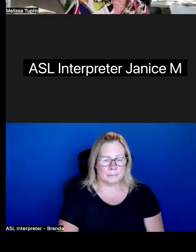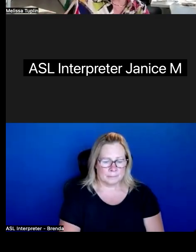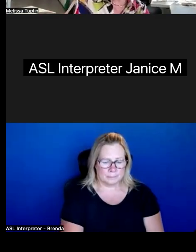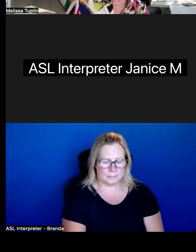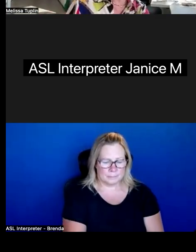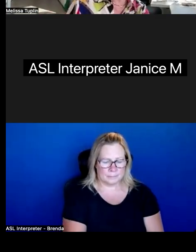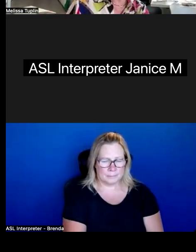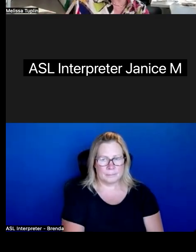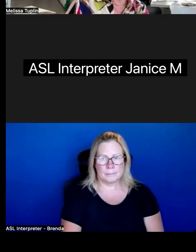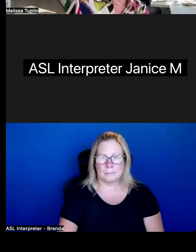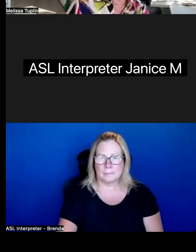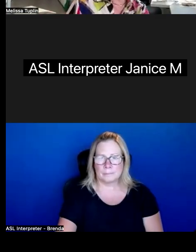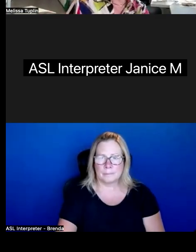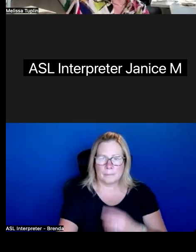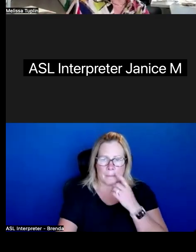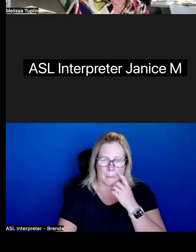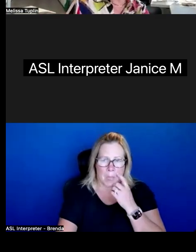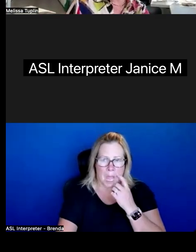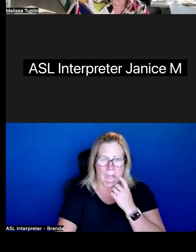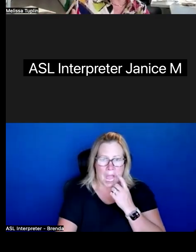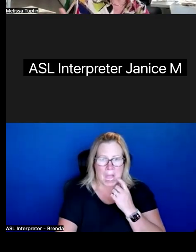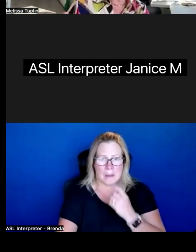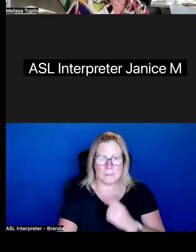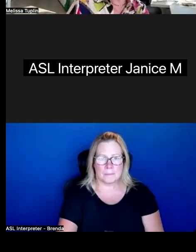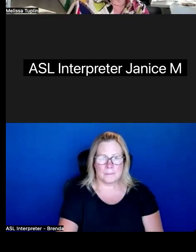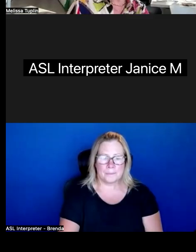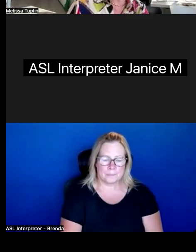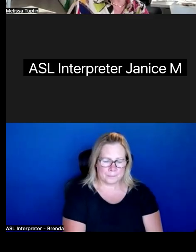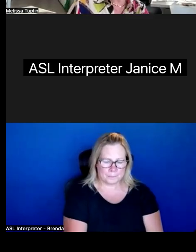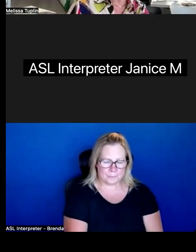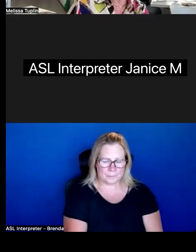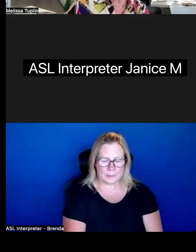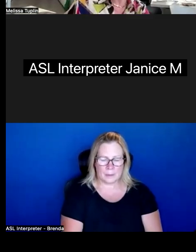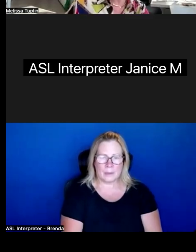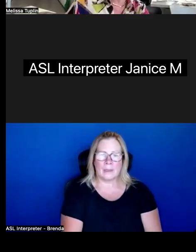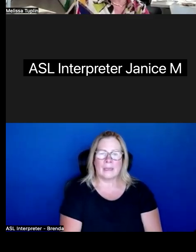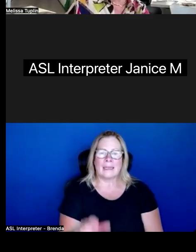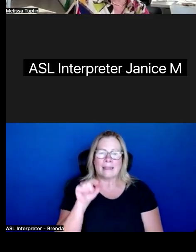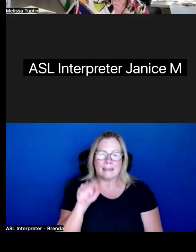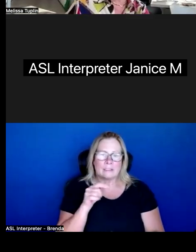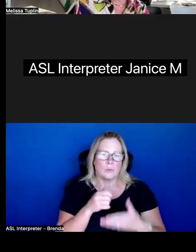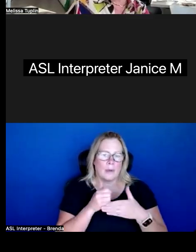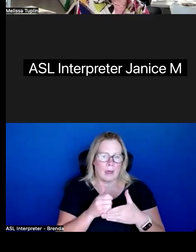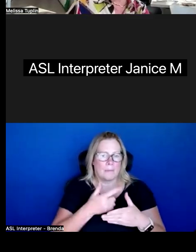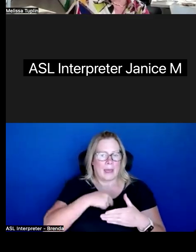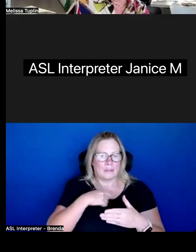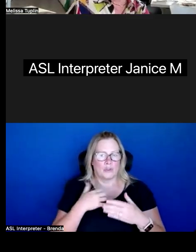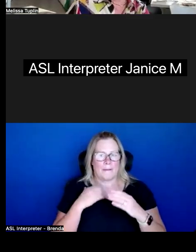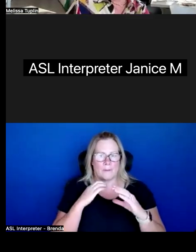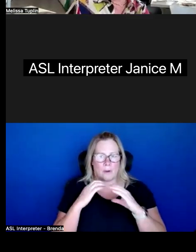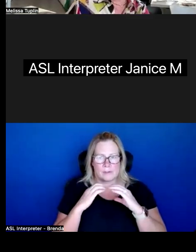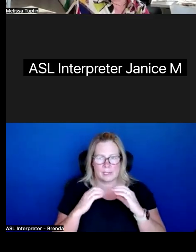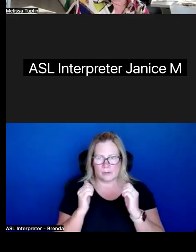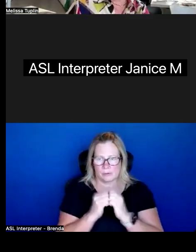that will allow us to have a conversation with organizations on a case-by-case basis.